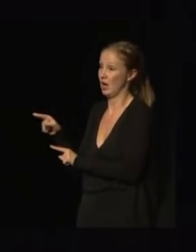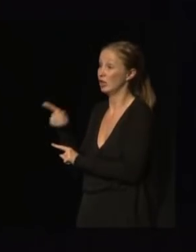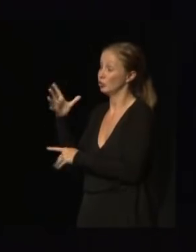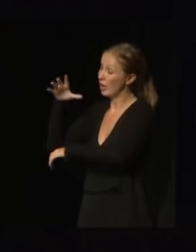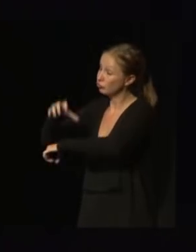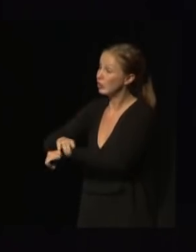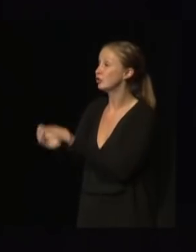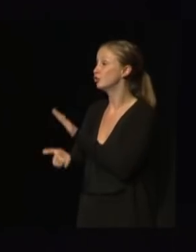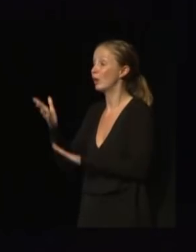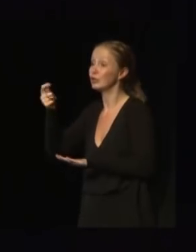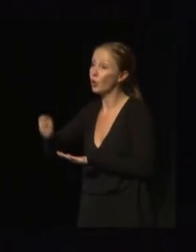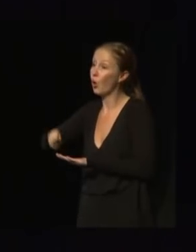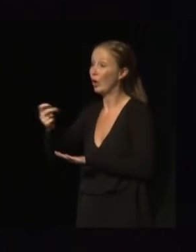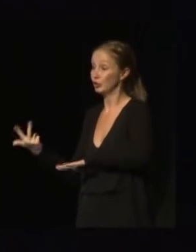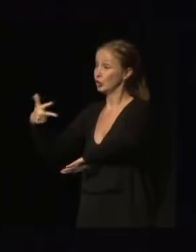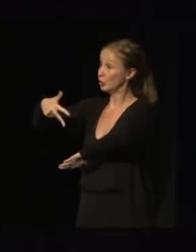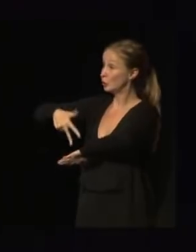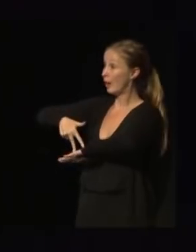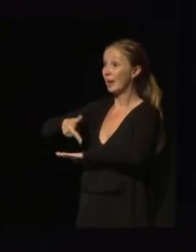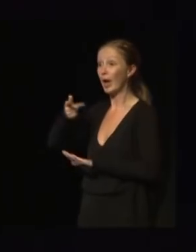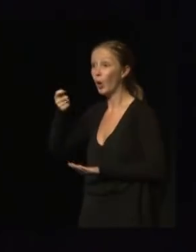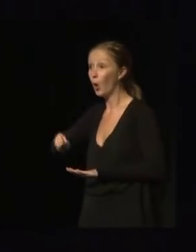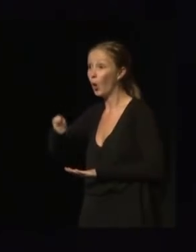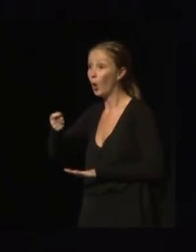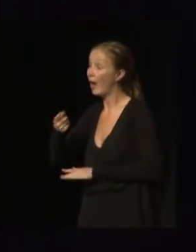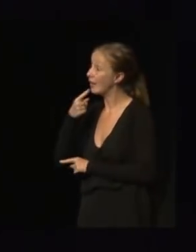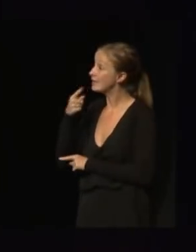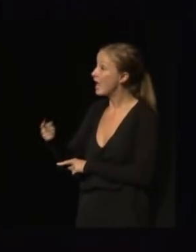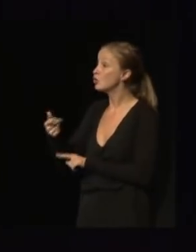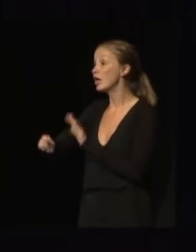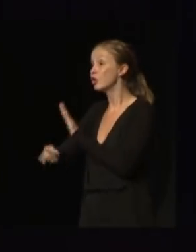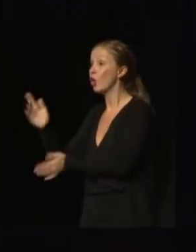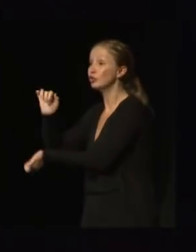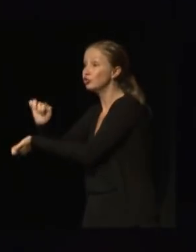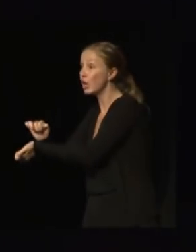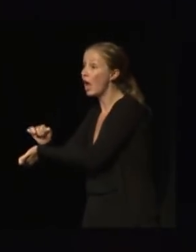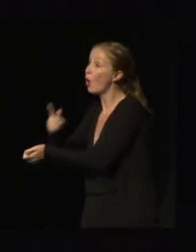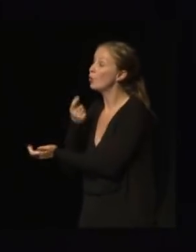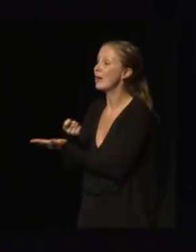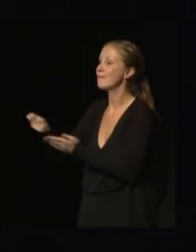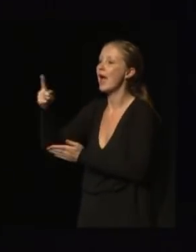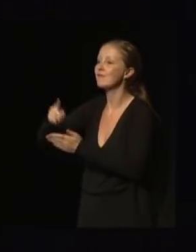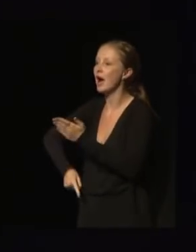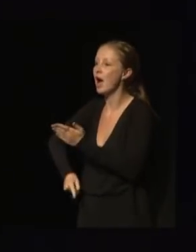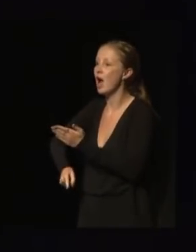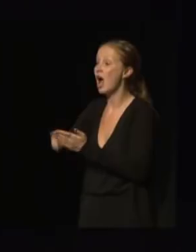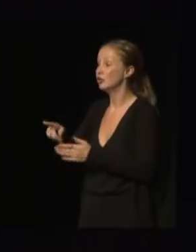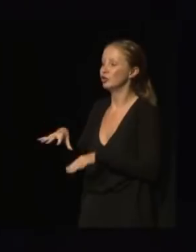She made a speech from the dock. She was offered the alternative of a fine or imprisonment. She chose to go to prison. And then when she came out of prison,